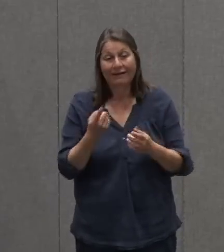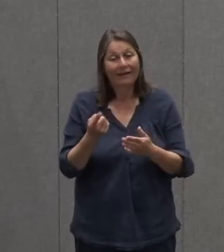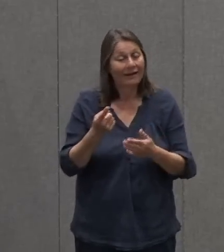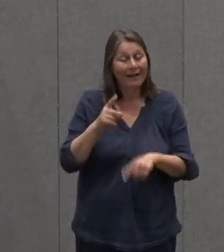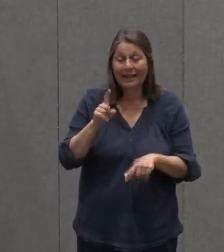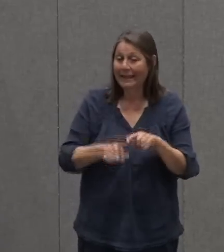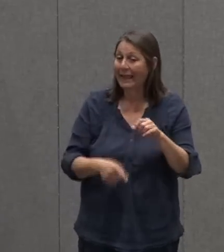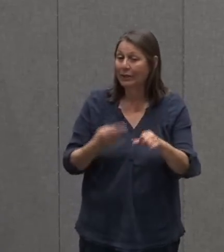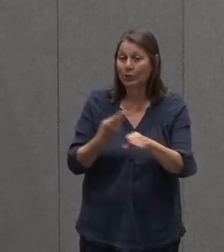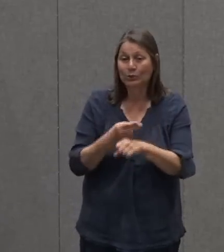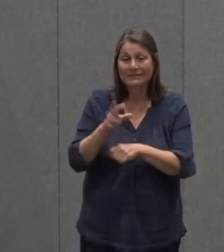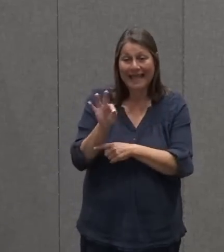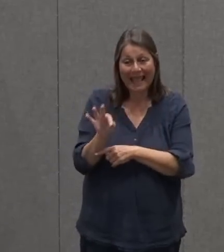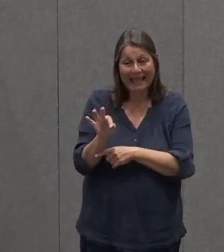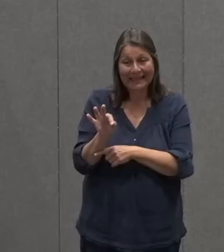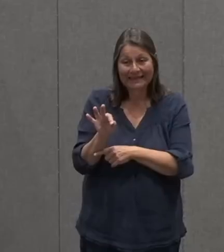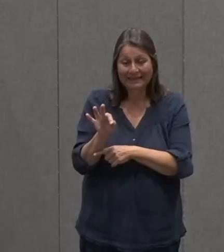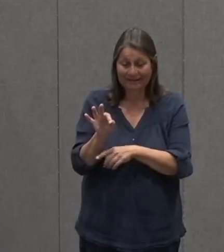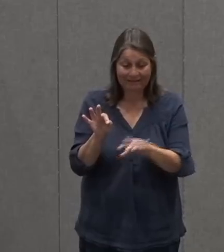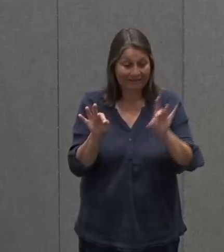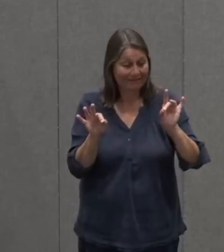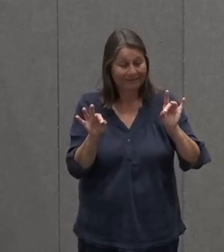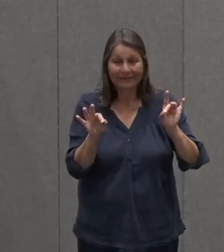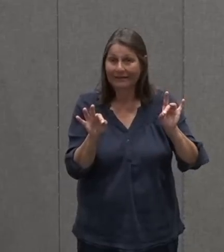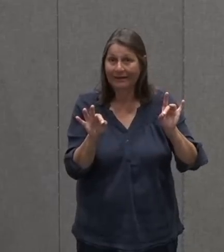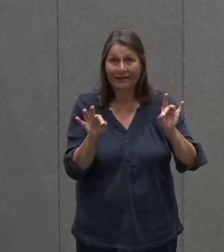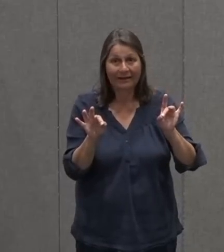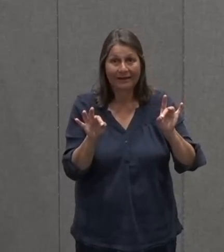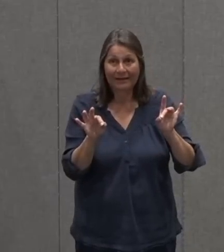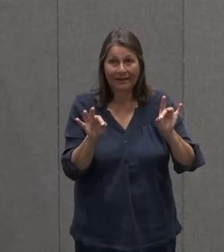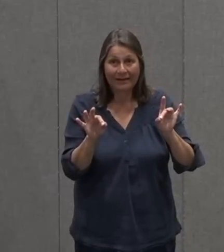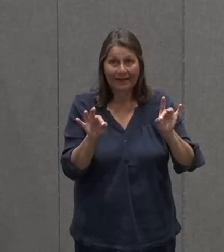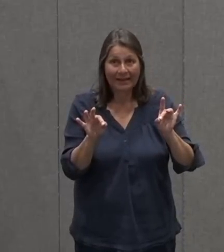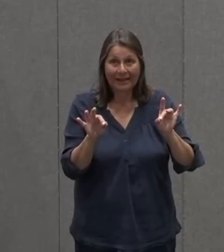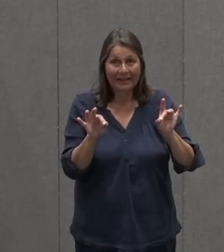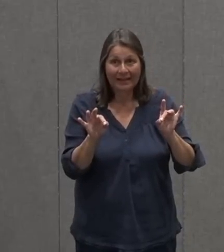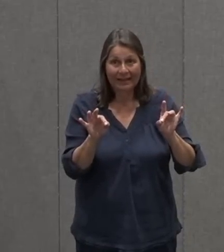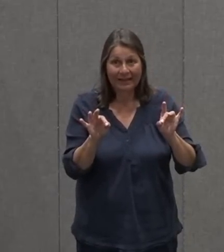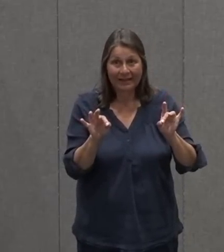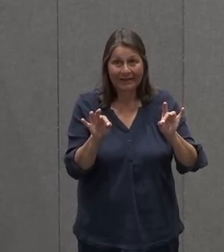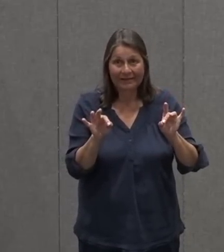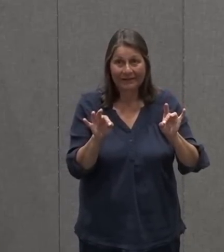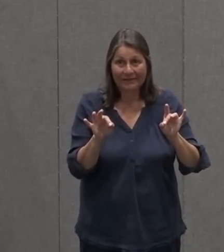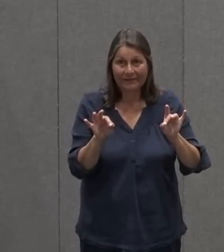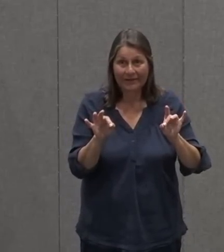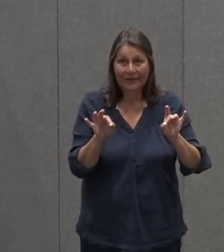I couldn't have anything that has a higher sum of the two numbers to come together.